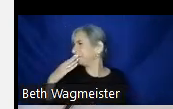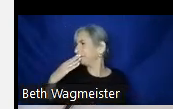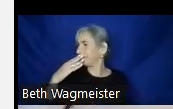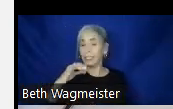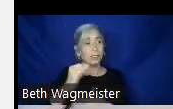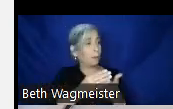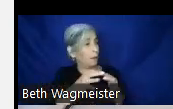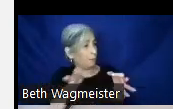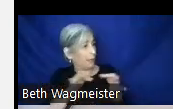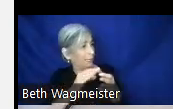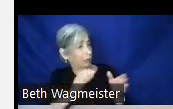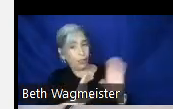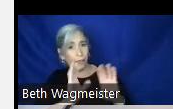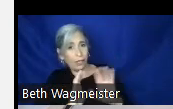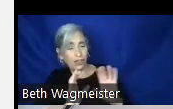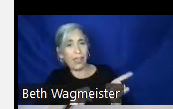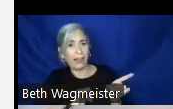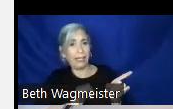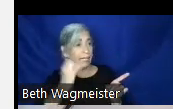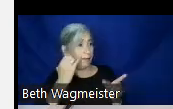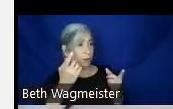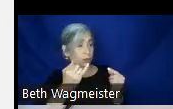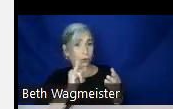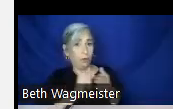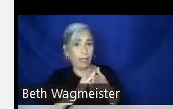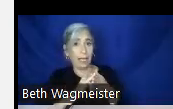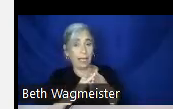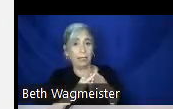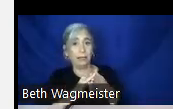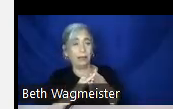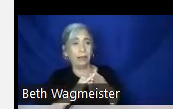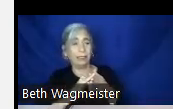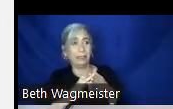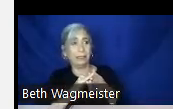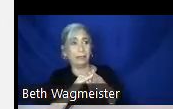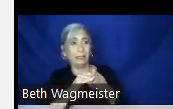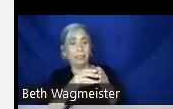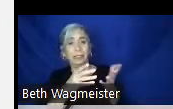like, if you do it in procurement, it is easier to fix accessibility problems,